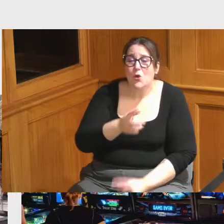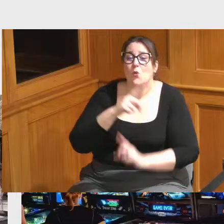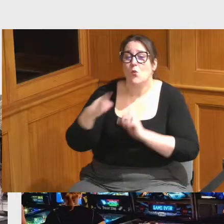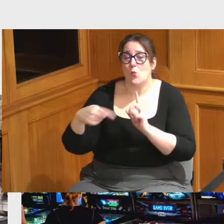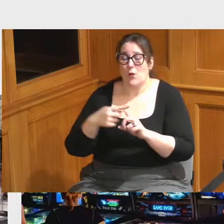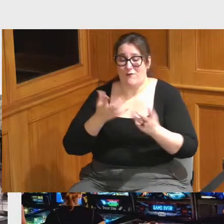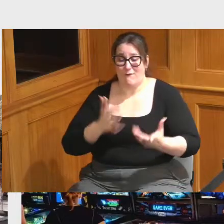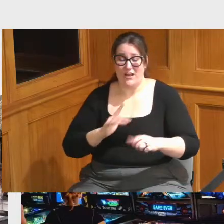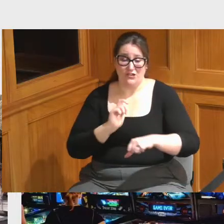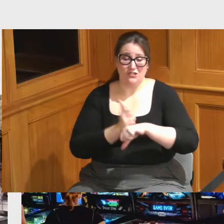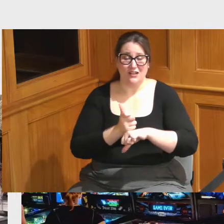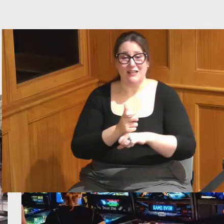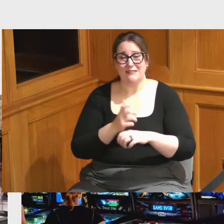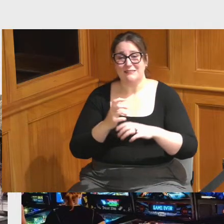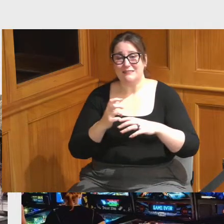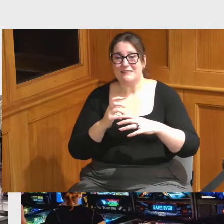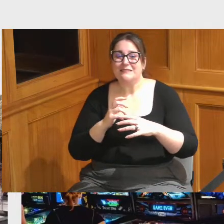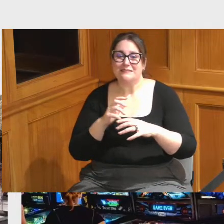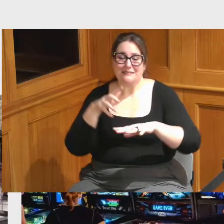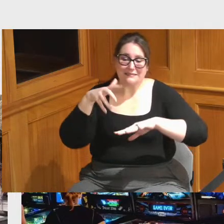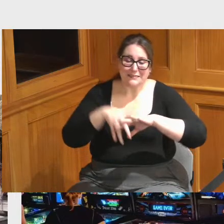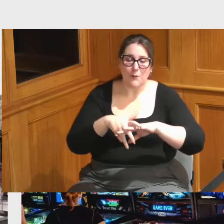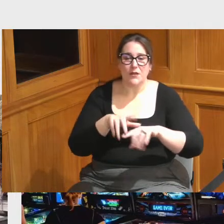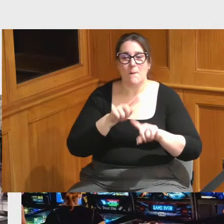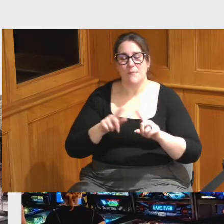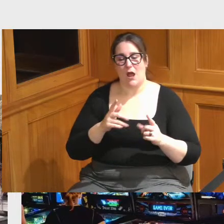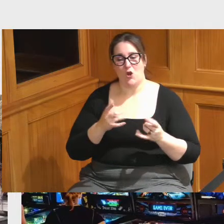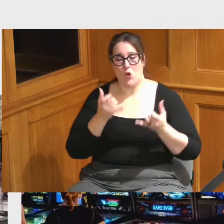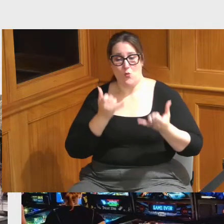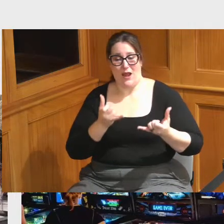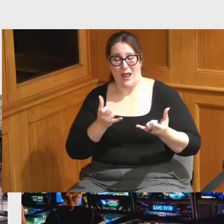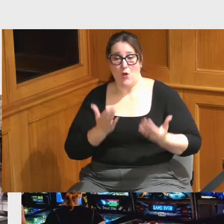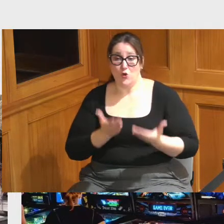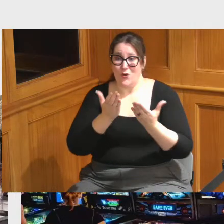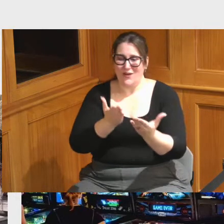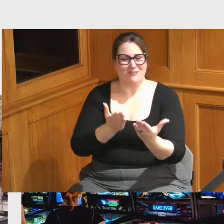be attractive to a future office tenant but we're not recommending anything at this time. and then a